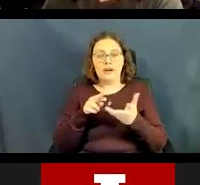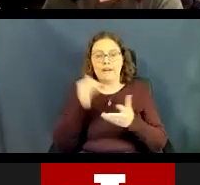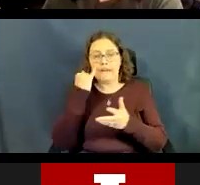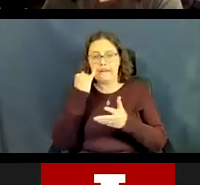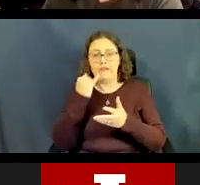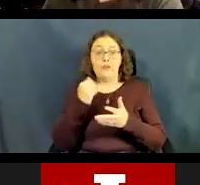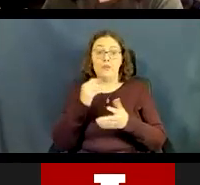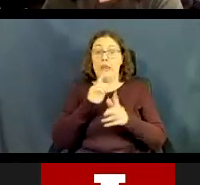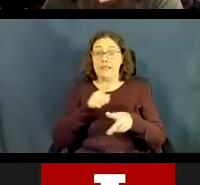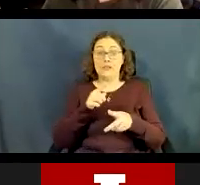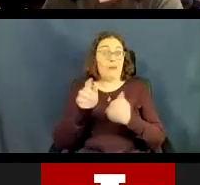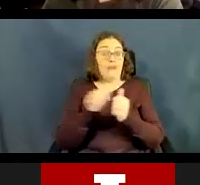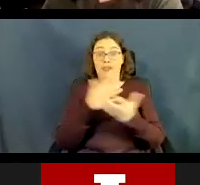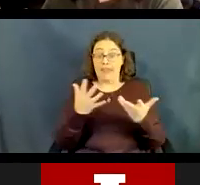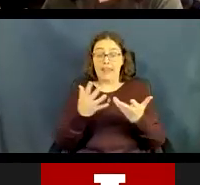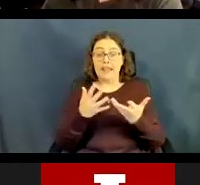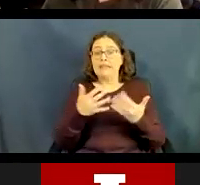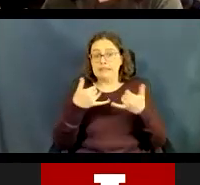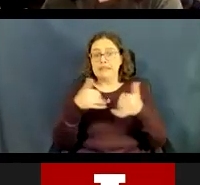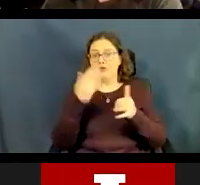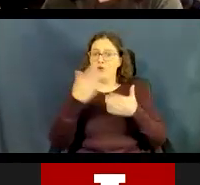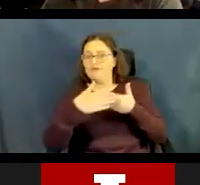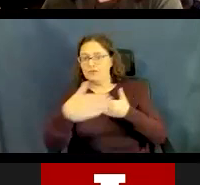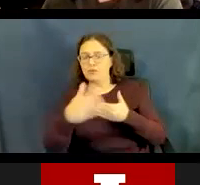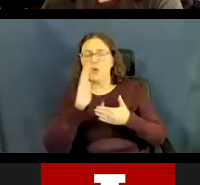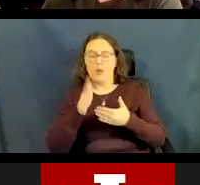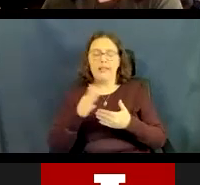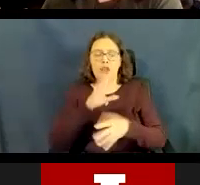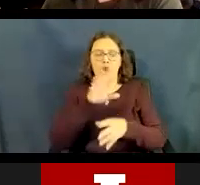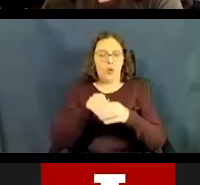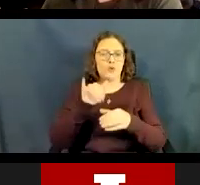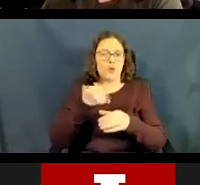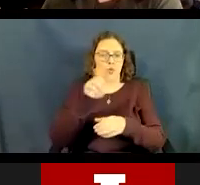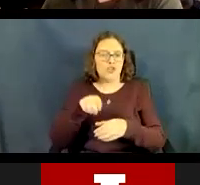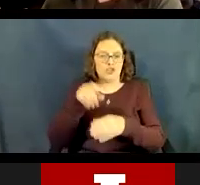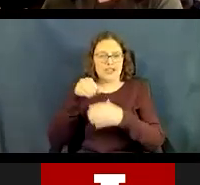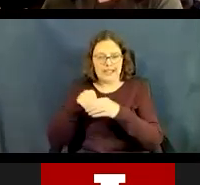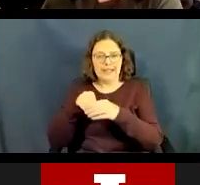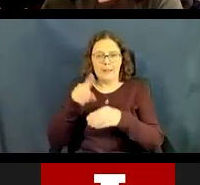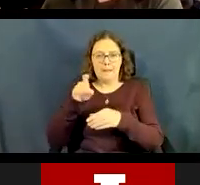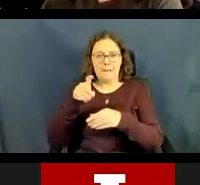FAQ document entity padlet so you will have that. Keep an eye out for the padlet.